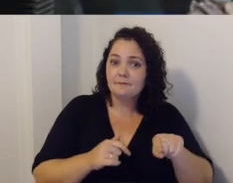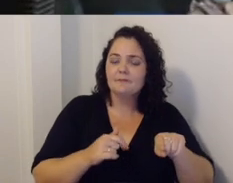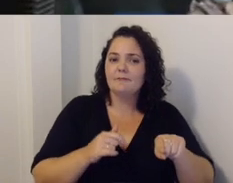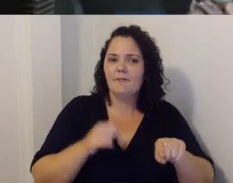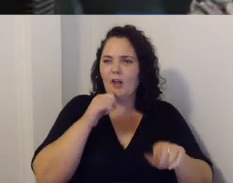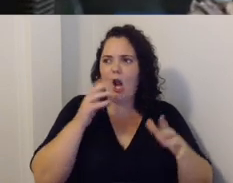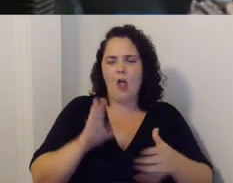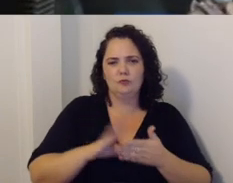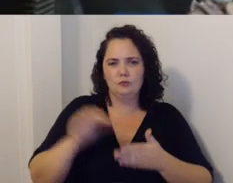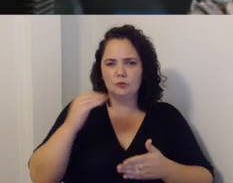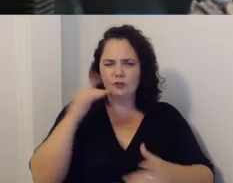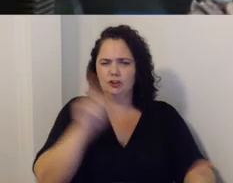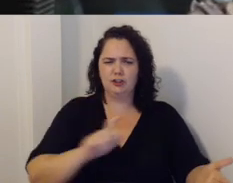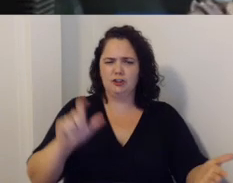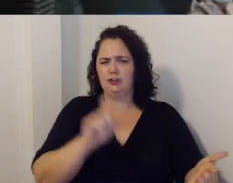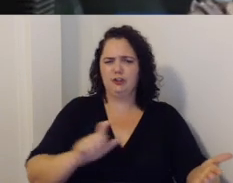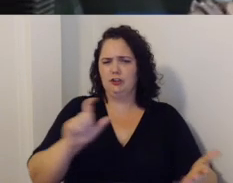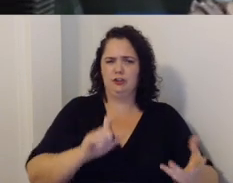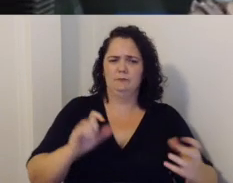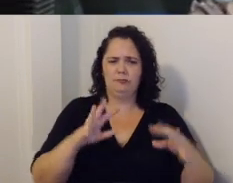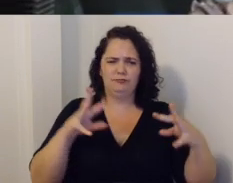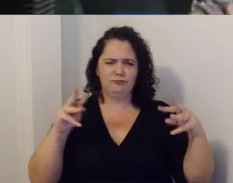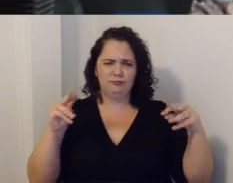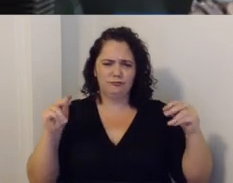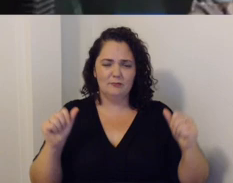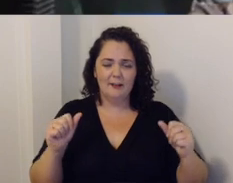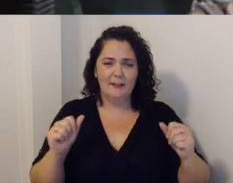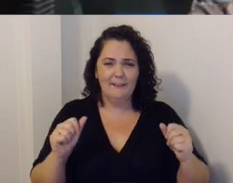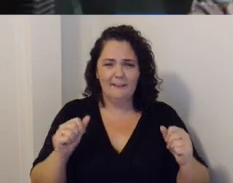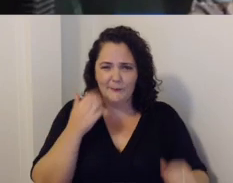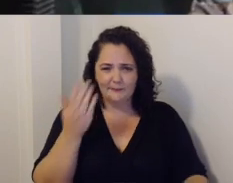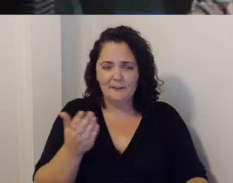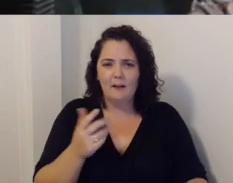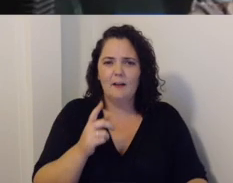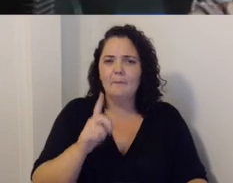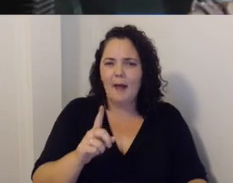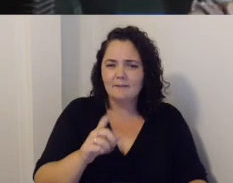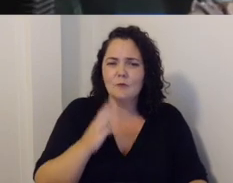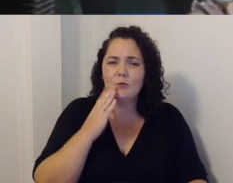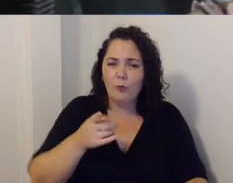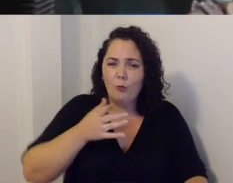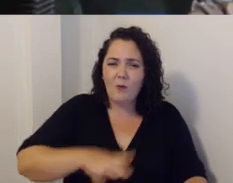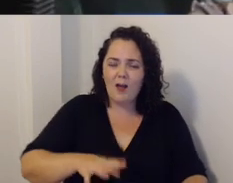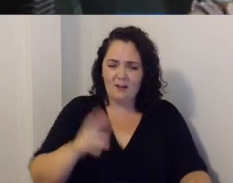look we don't I don't ever recommend spraying your drawings, when you're talking about a fixative